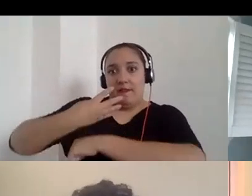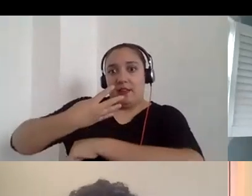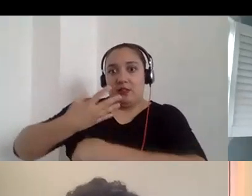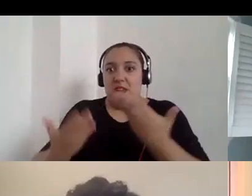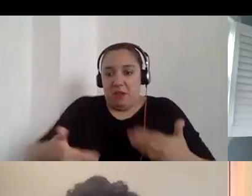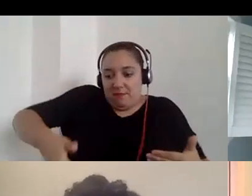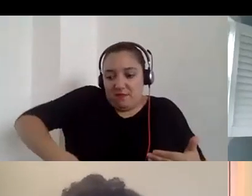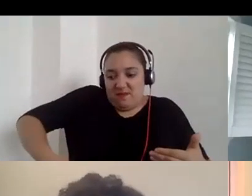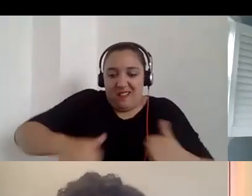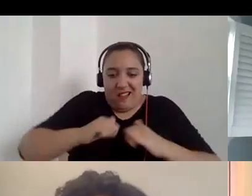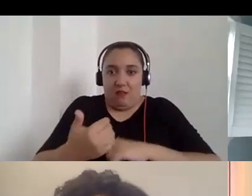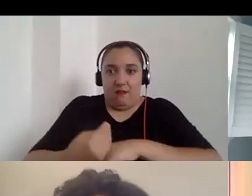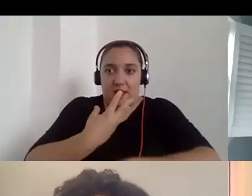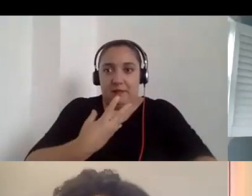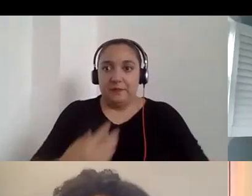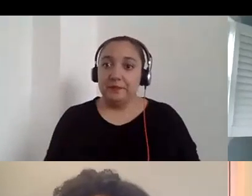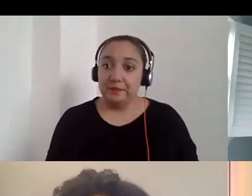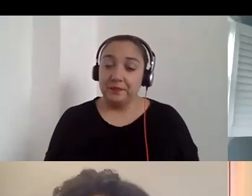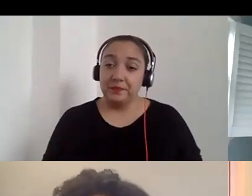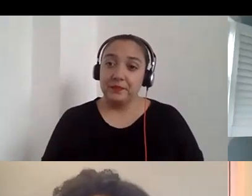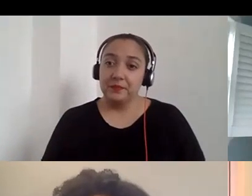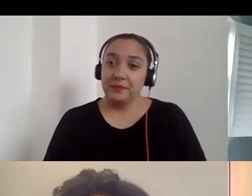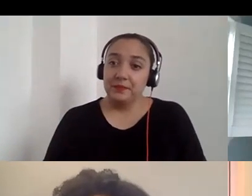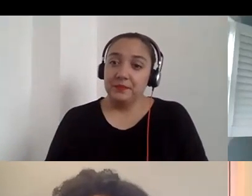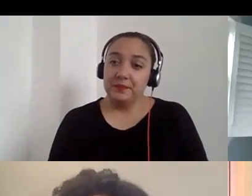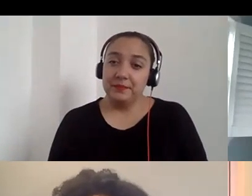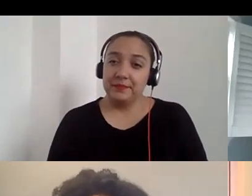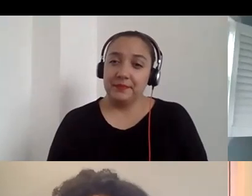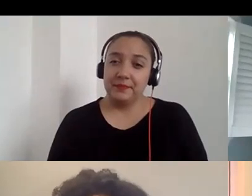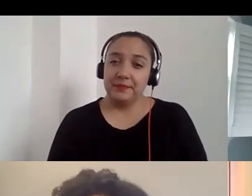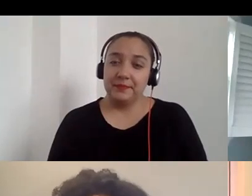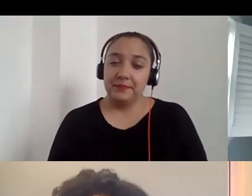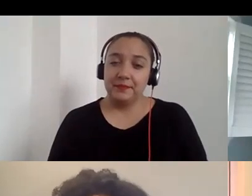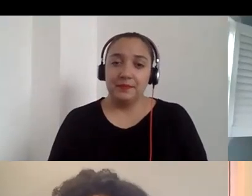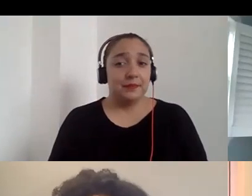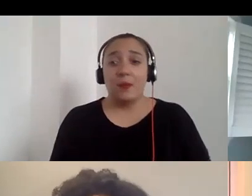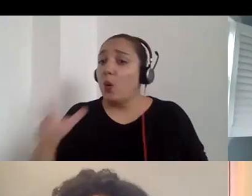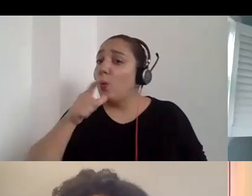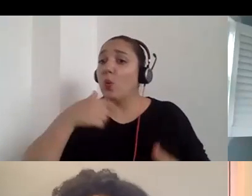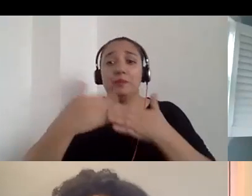I think I'll let whoever's ready can just kind of unmute and go.